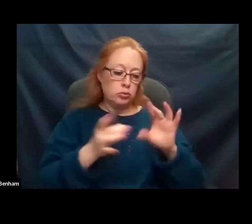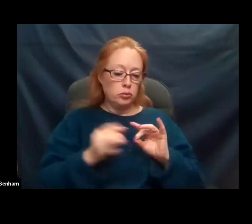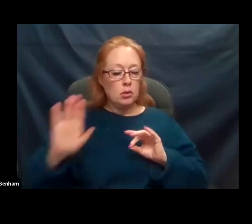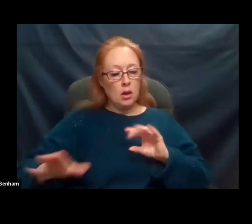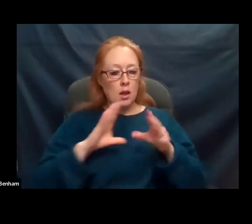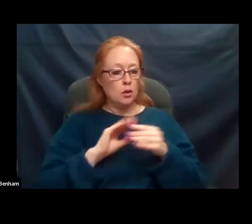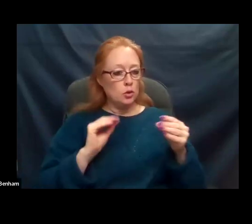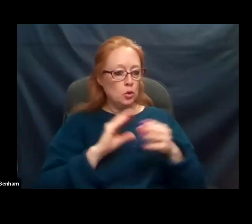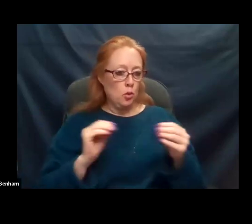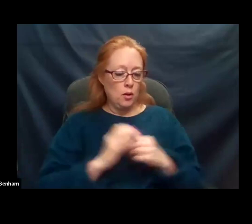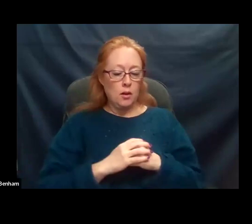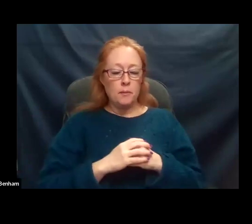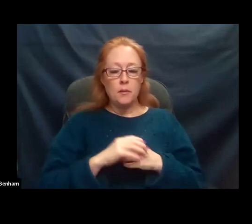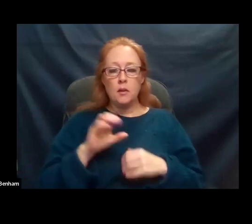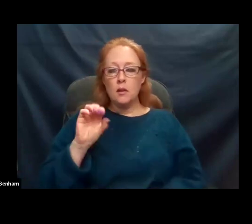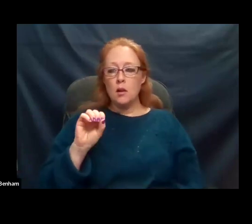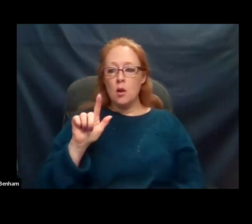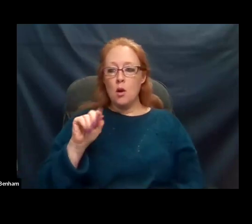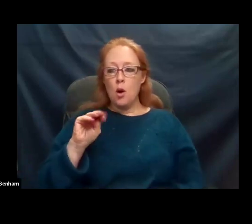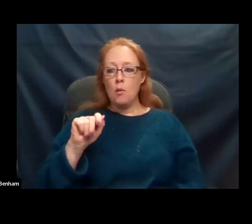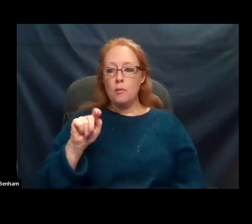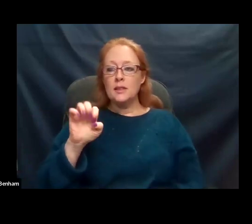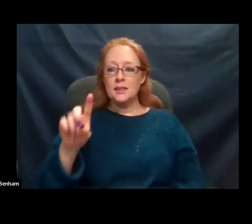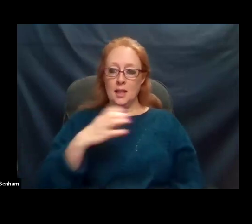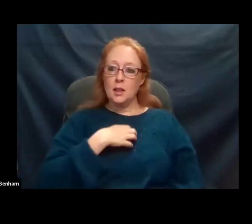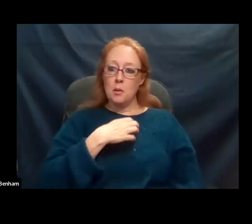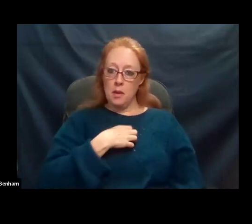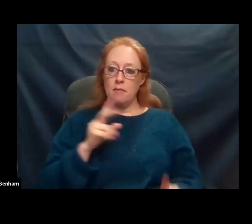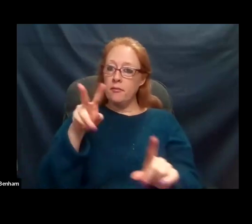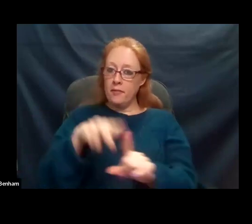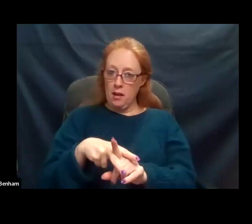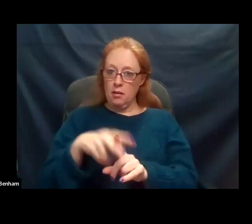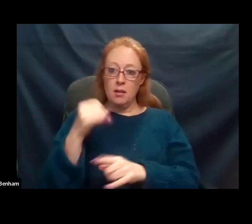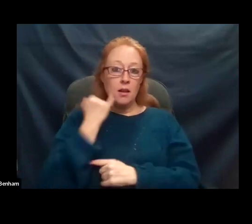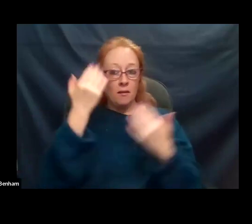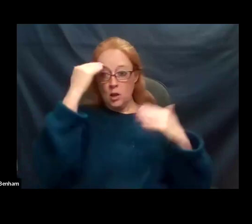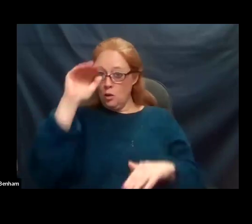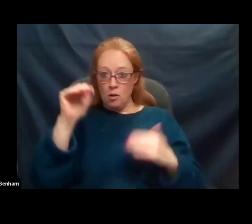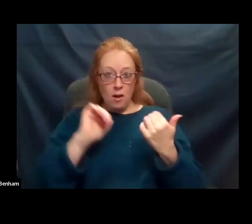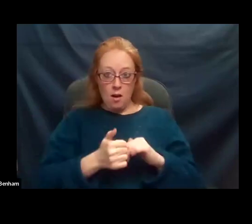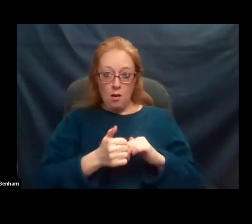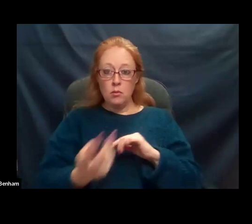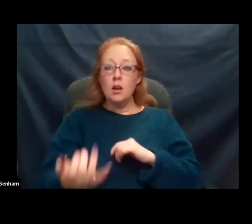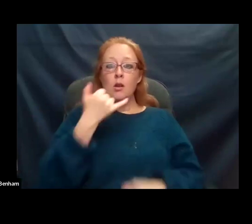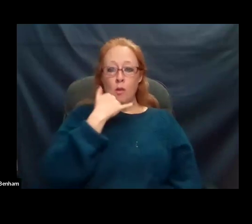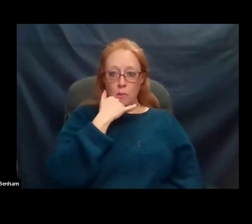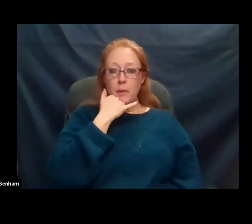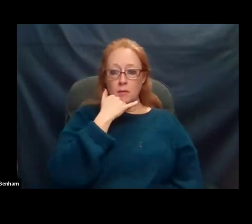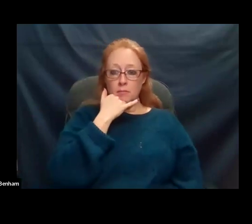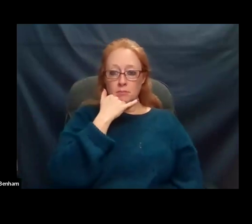It's not okay. They tell that story. They can file an Olmstead complaint. If they don't know how you don't know how.